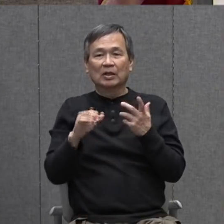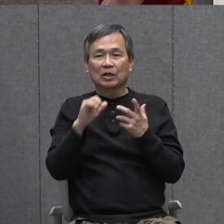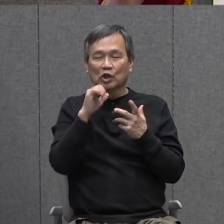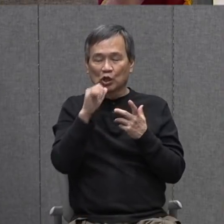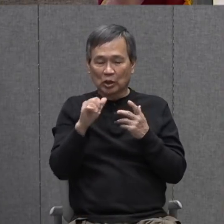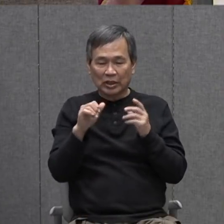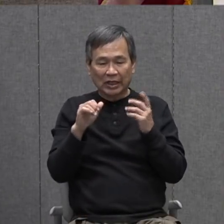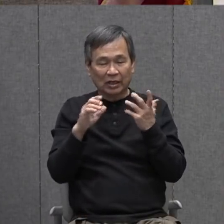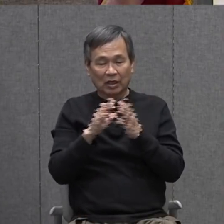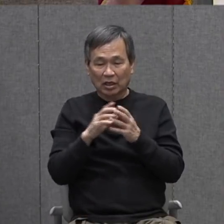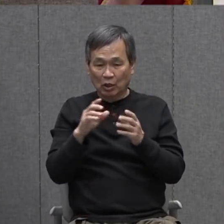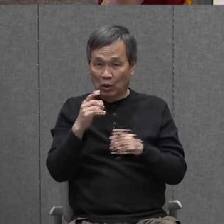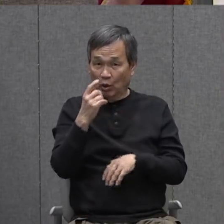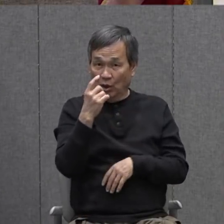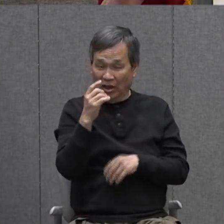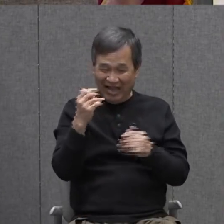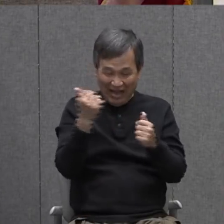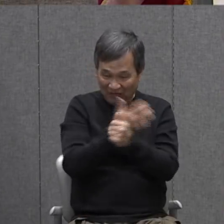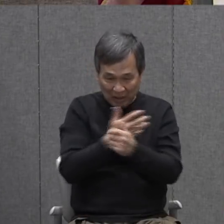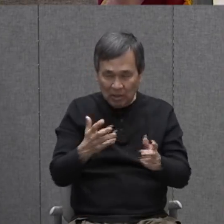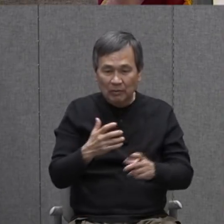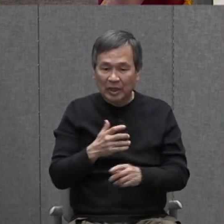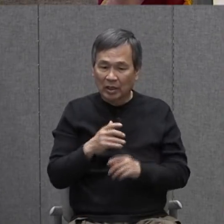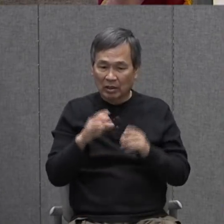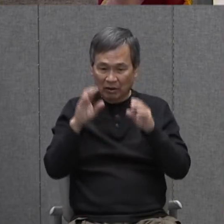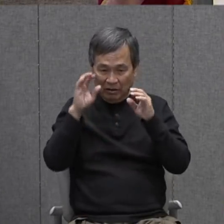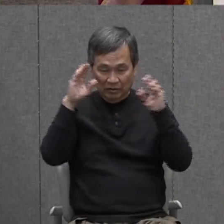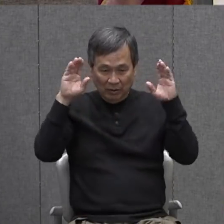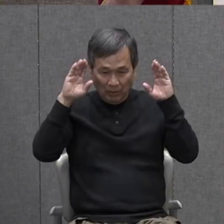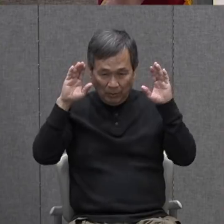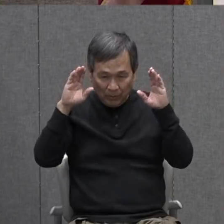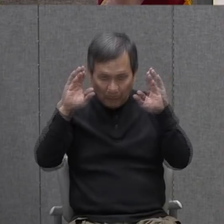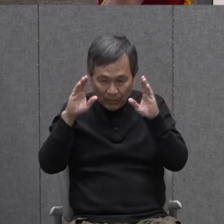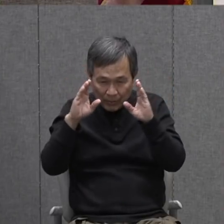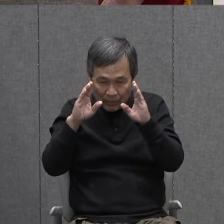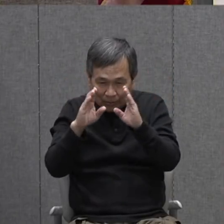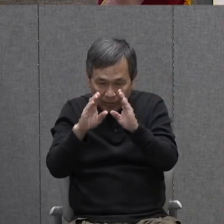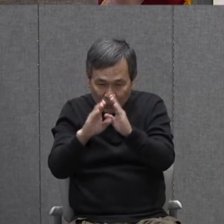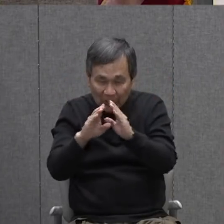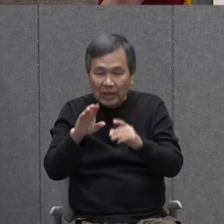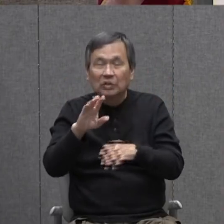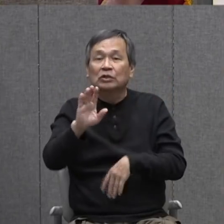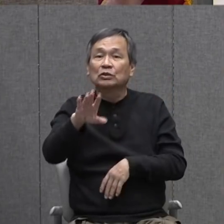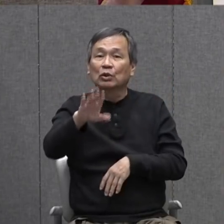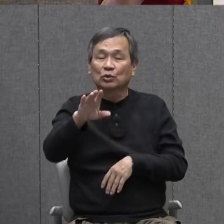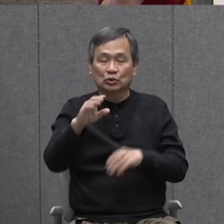so we don't get overwhelmed just like in real life. Do it one little step at a time.